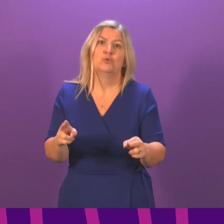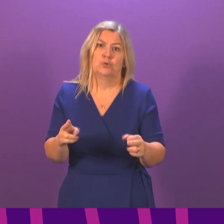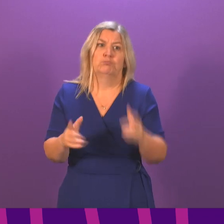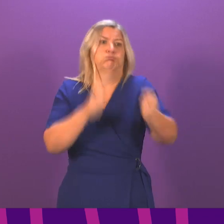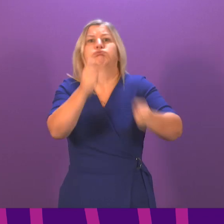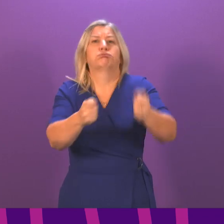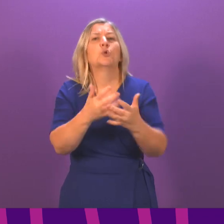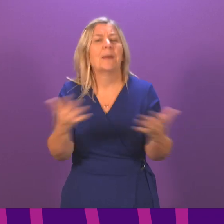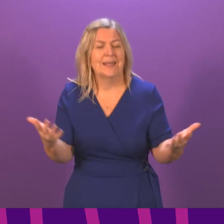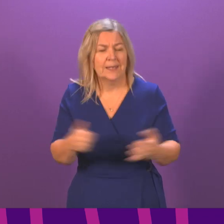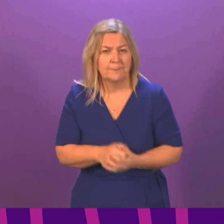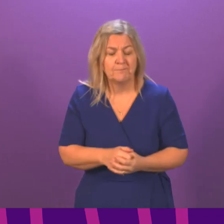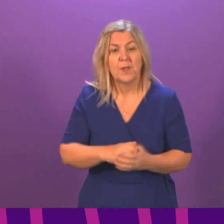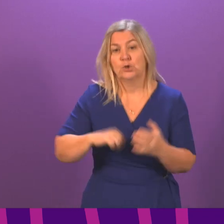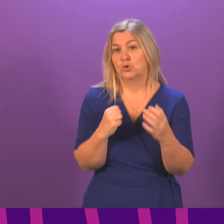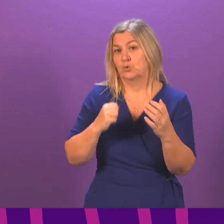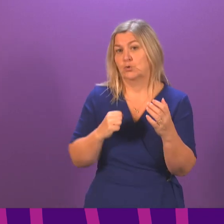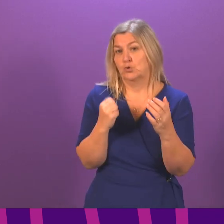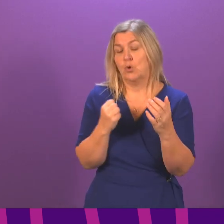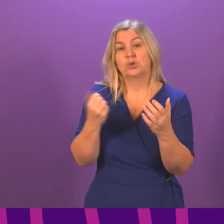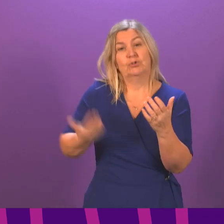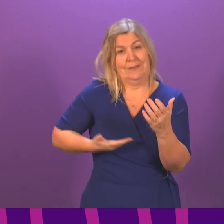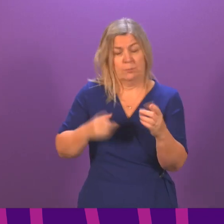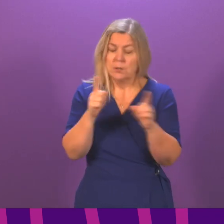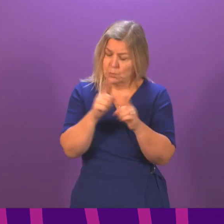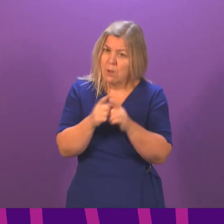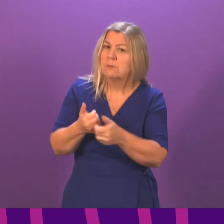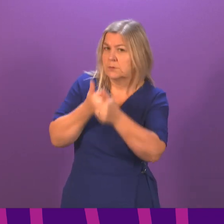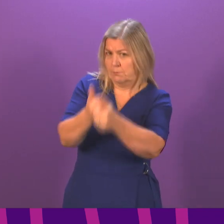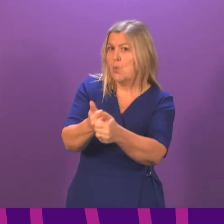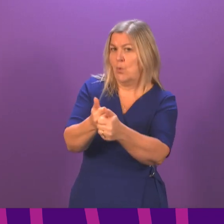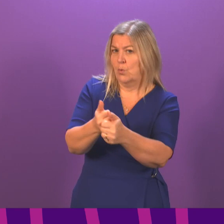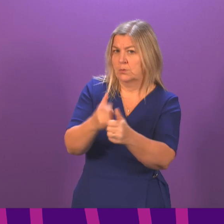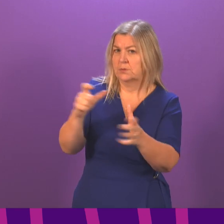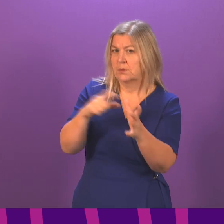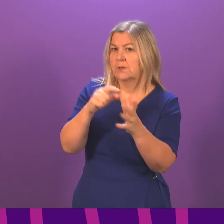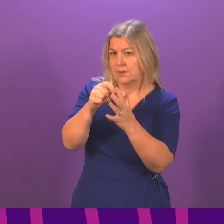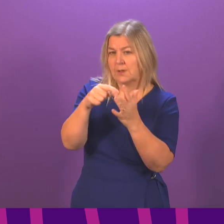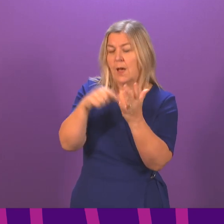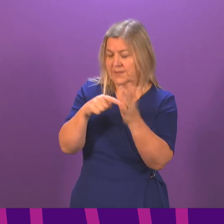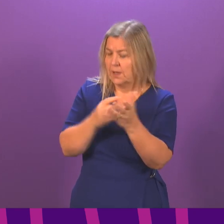job losses. Scottish Enterprise is also engaging with Capita and is offering its support now and through the consultation period.